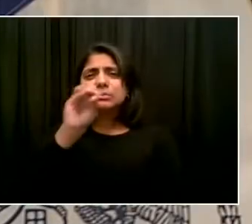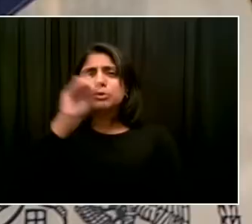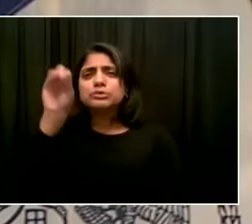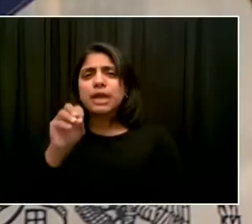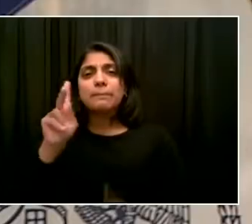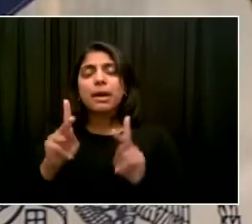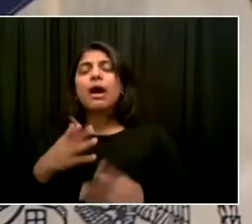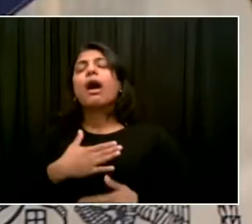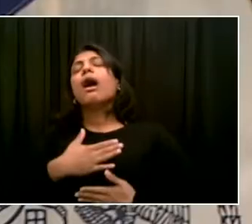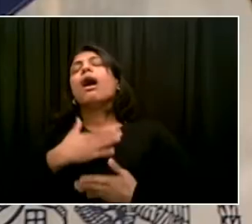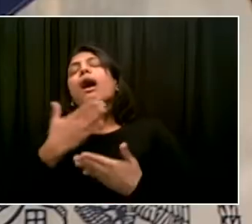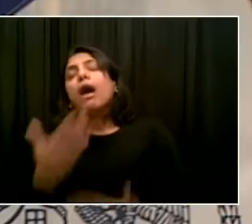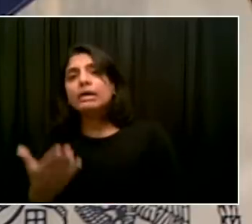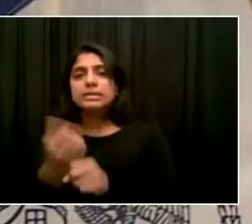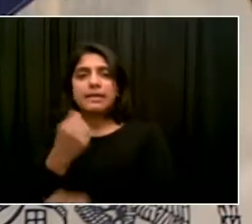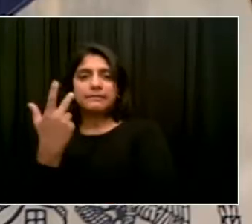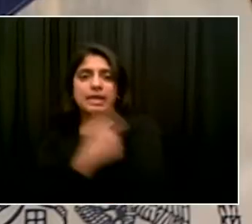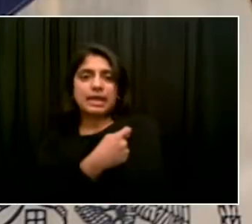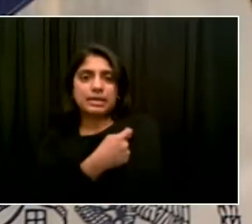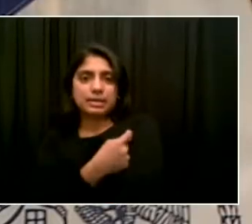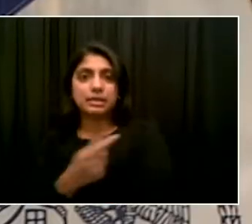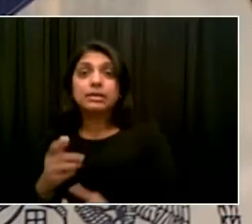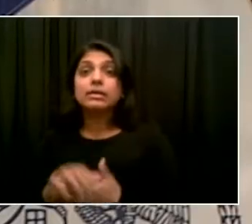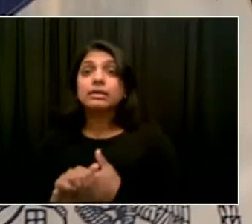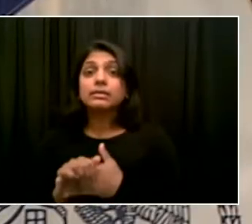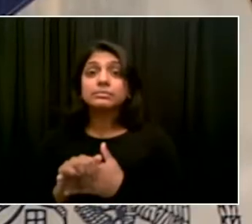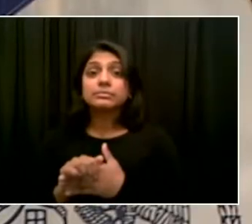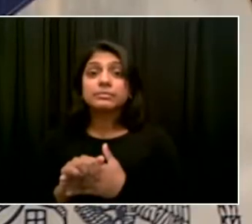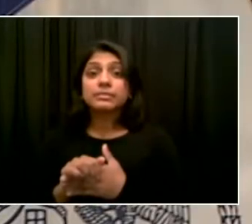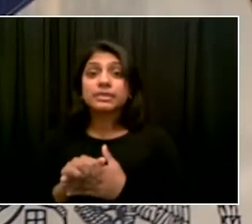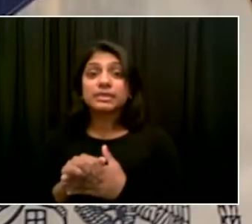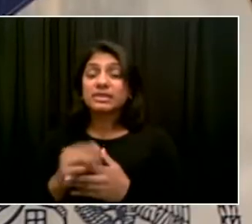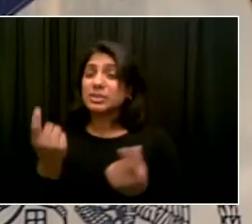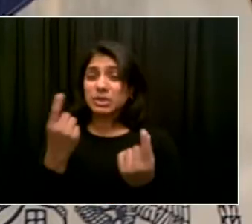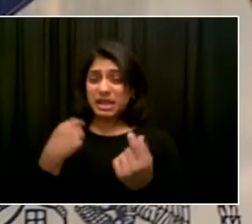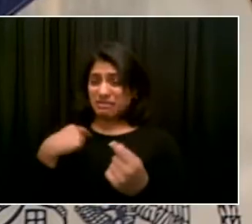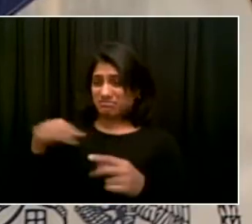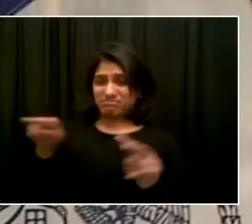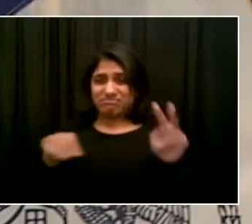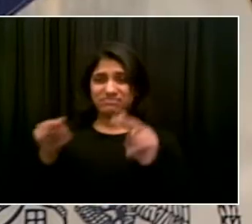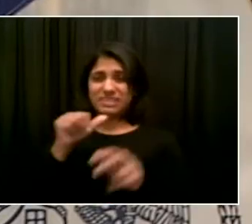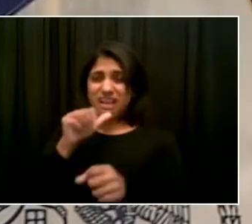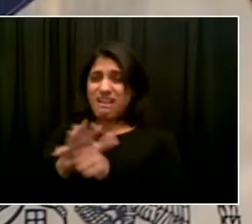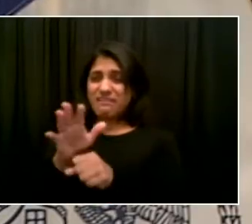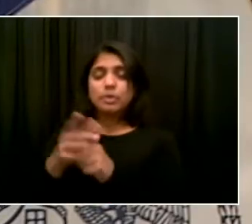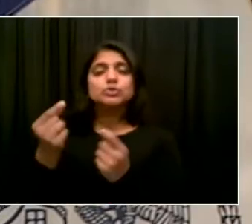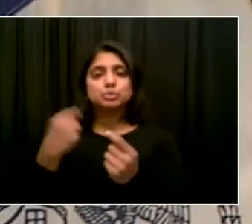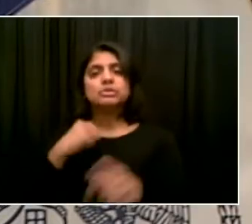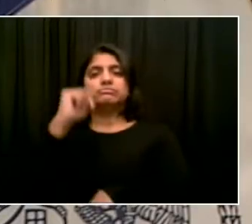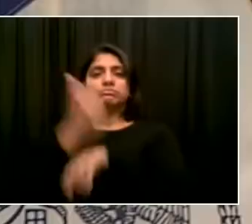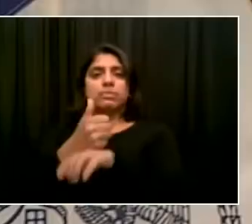LEAST ONE DOES AND WE PUT THE MANDAS TEIN PLACE. IS SUPERCHARGE HET EFFORTS, E W ARE NOW AT 90%